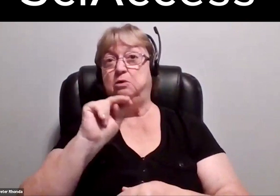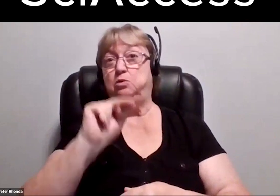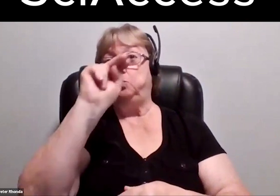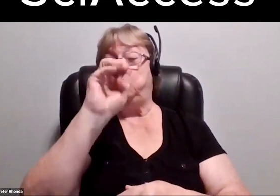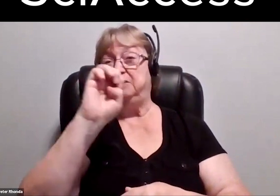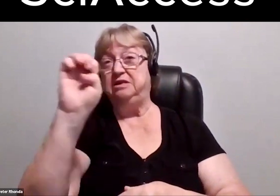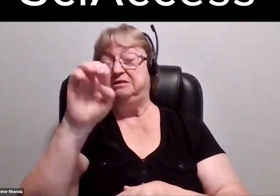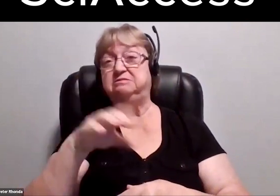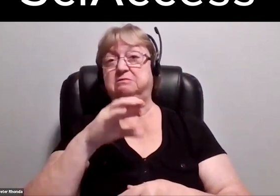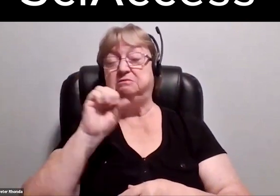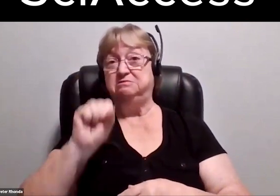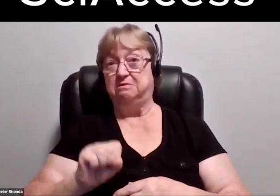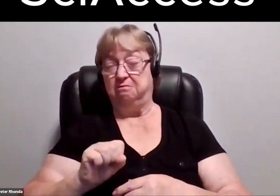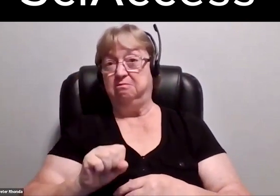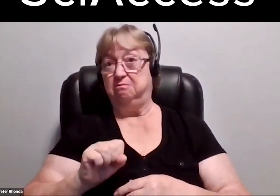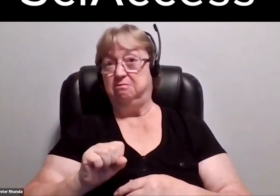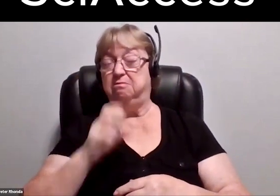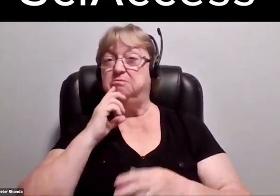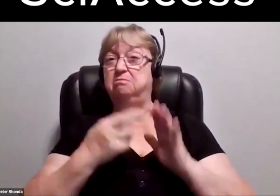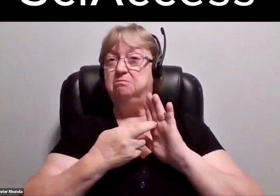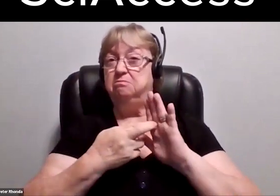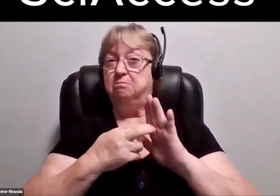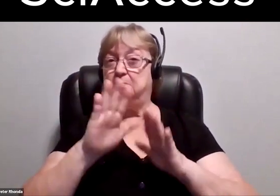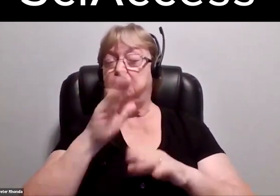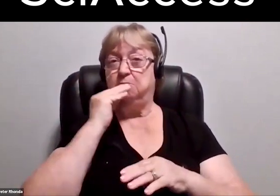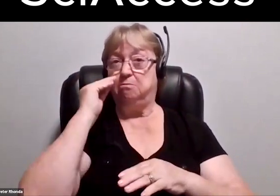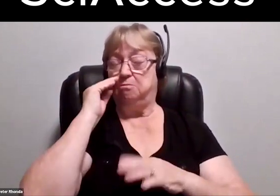representing all areas of their home state and covering